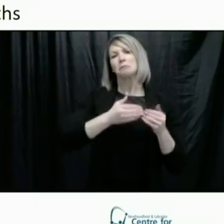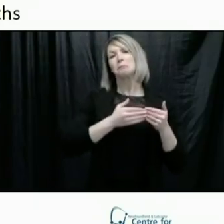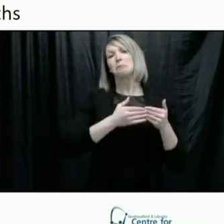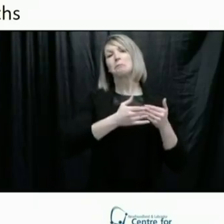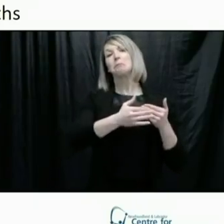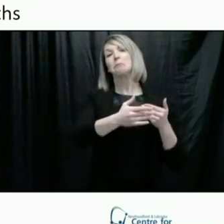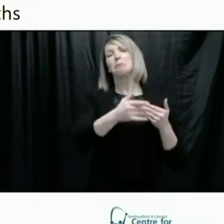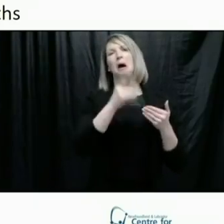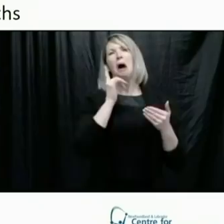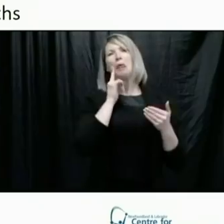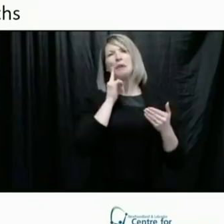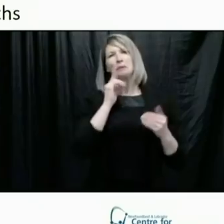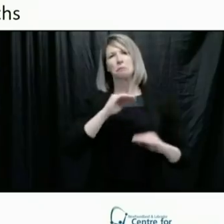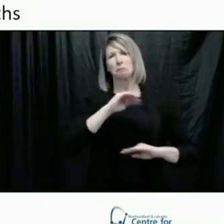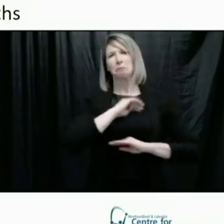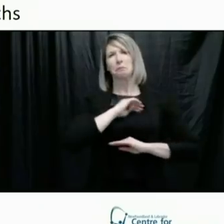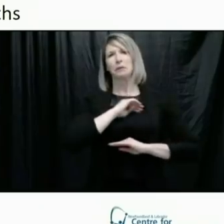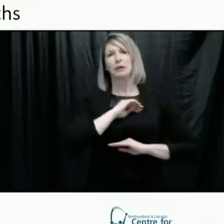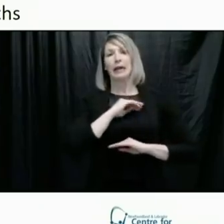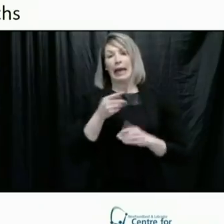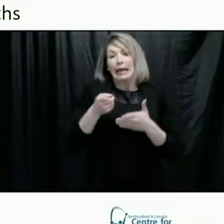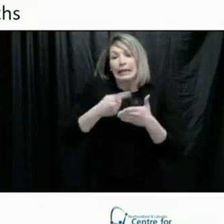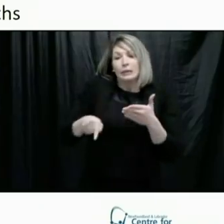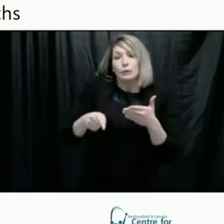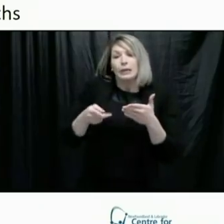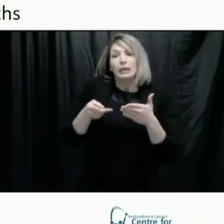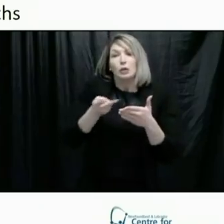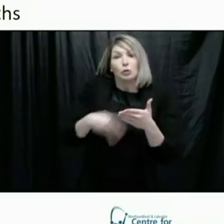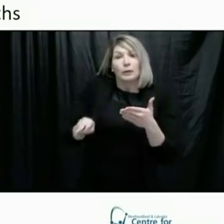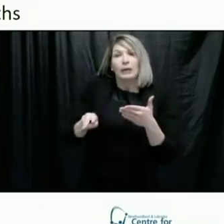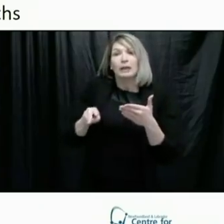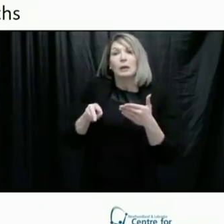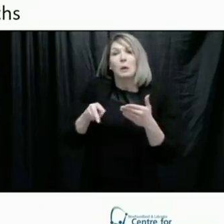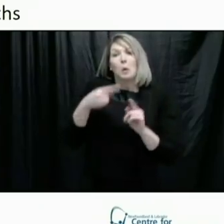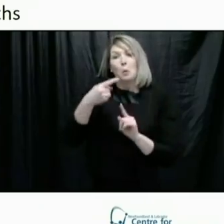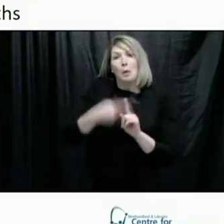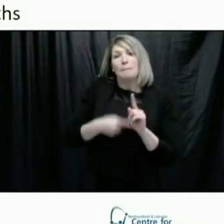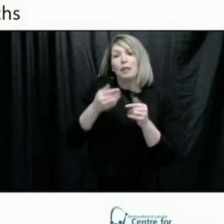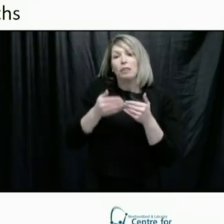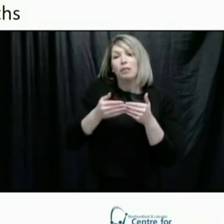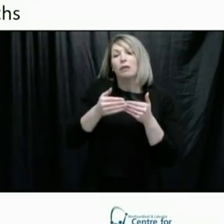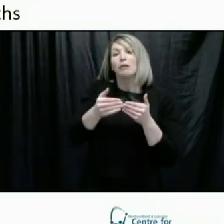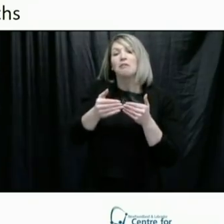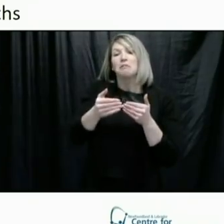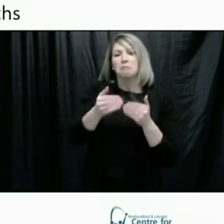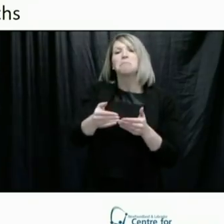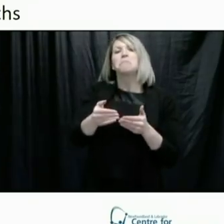THE FURTHER THAT YOU GO. SO WE WOULD LIKE TO TELL THE HEALTH-CARE SYSTEM WHAT IS HAPPENING NEXT WEEK, WHAT IS